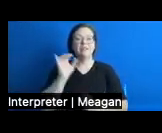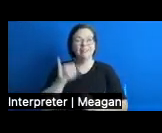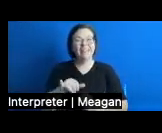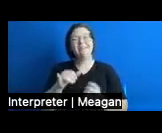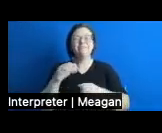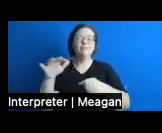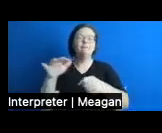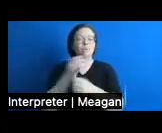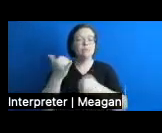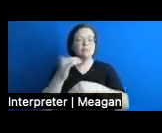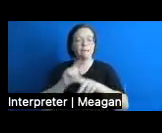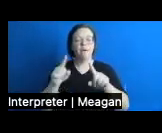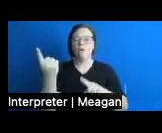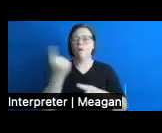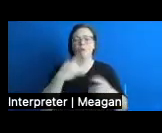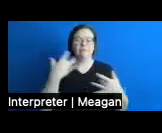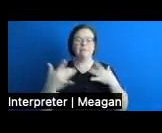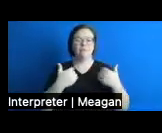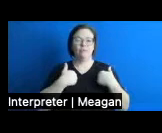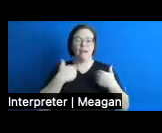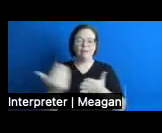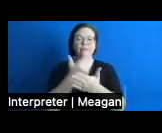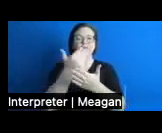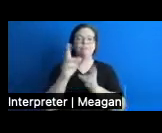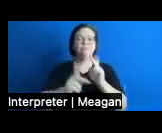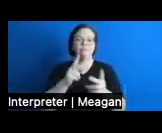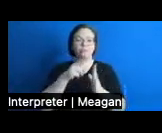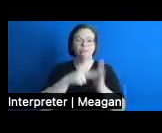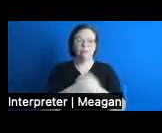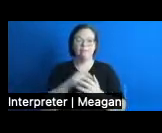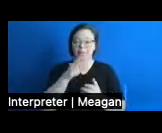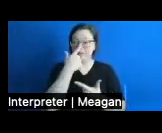but we're always excited to have new folks read, so if you're interested in reading at one of our